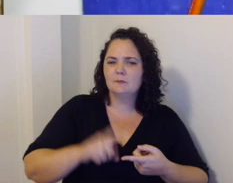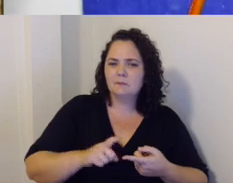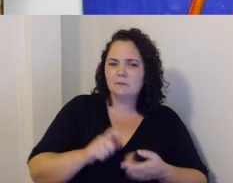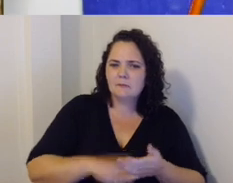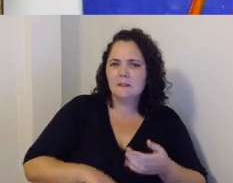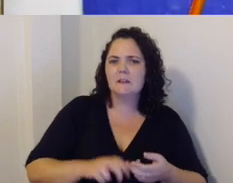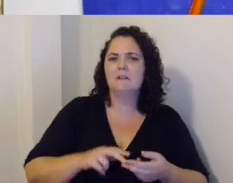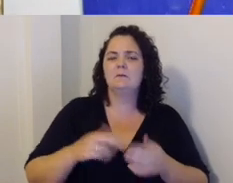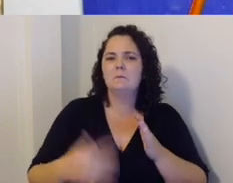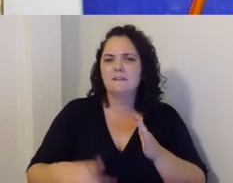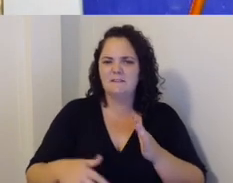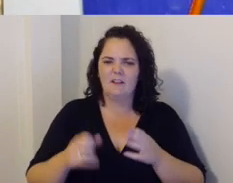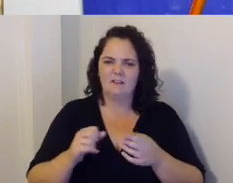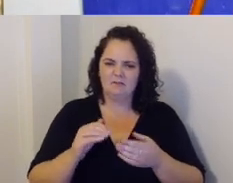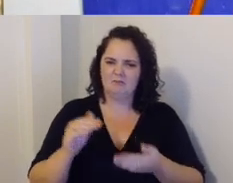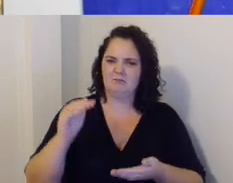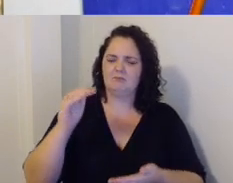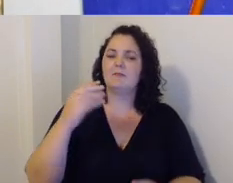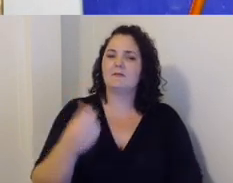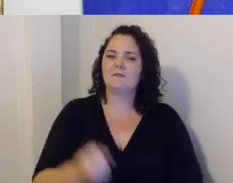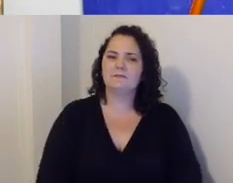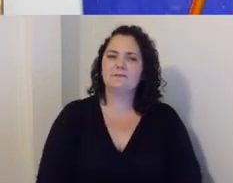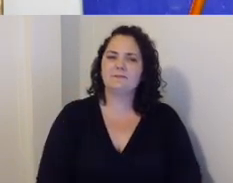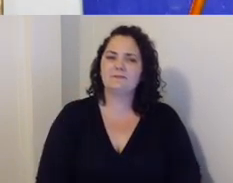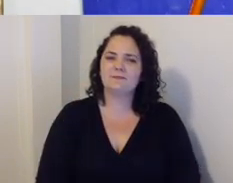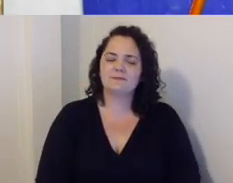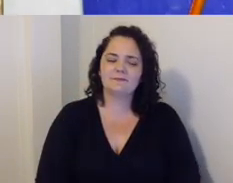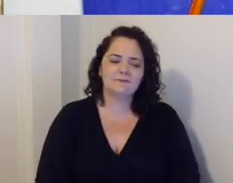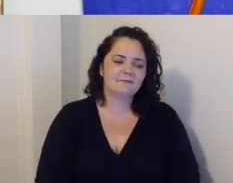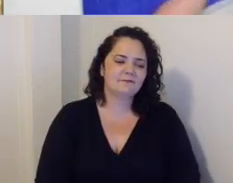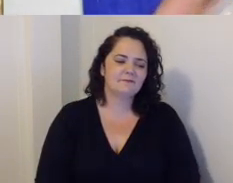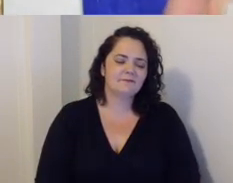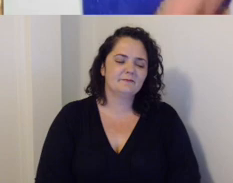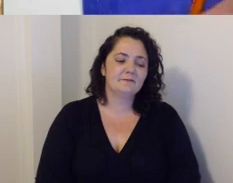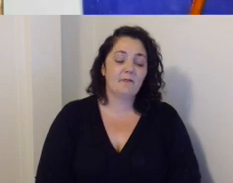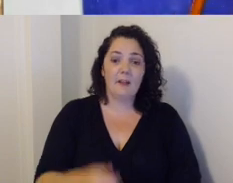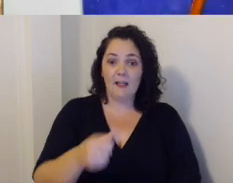the same basic material alright so that's our cornstarch there and then finally we have this